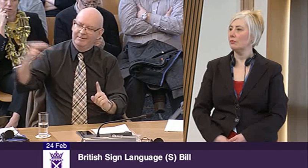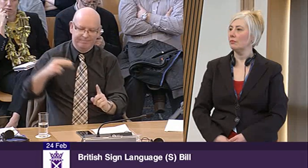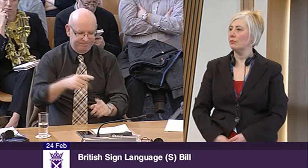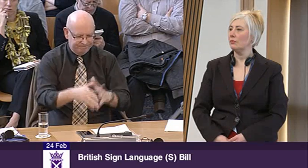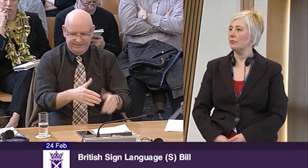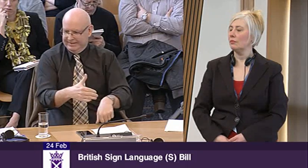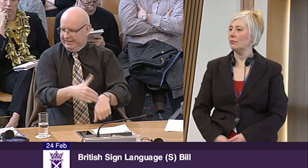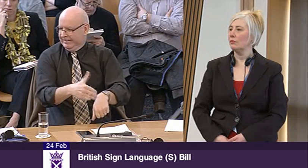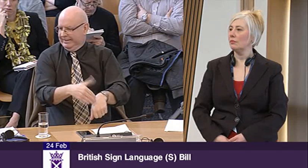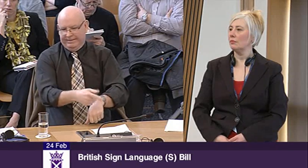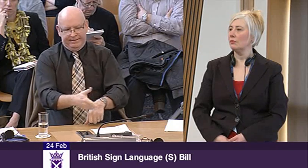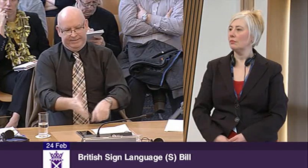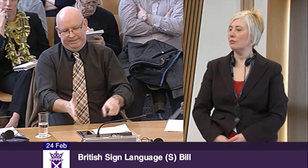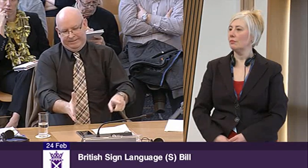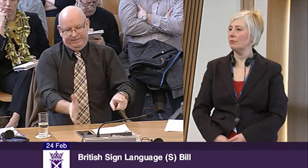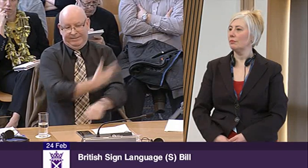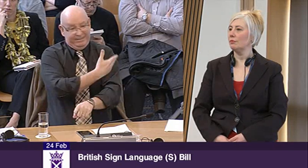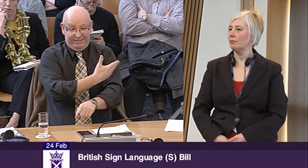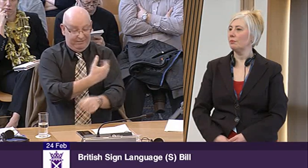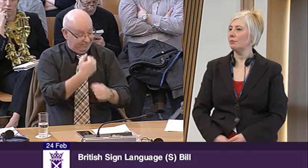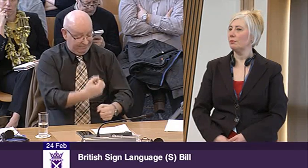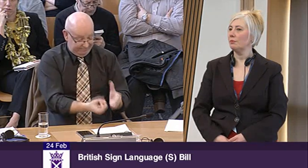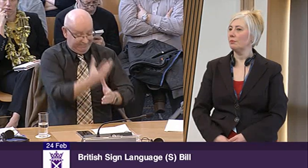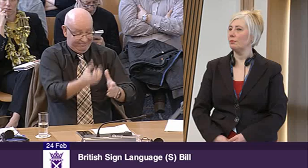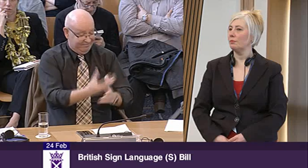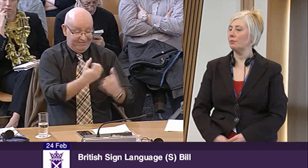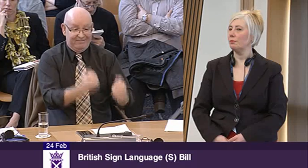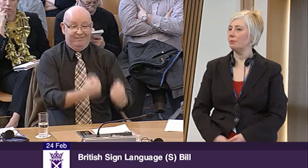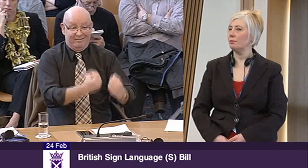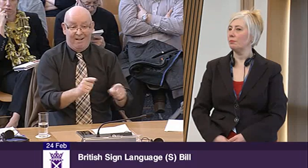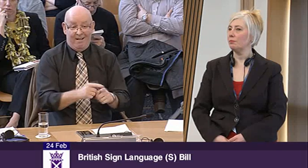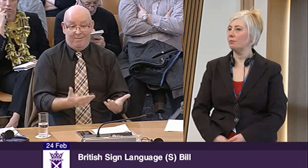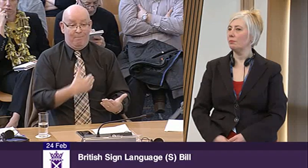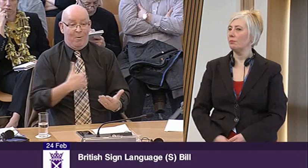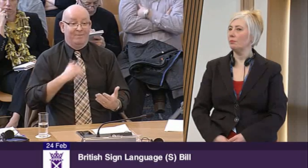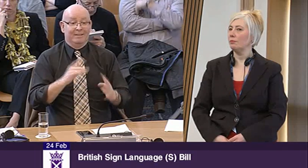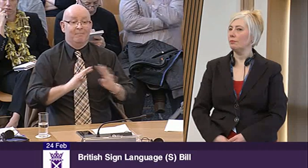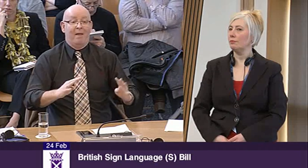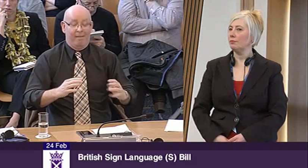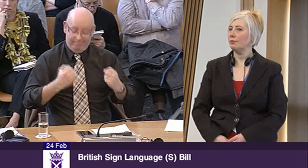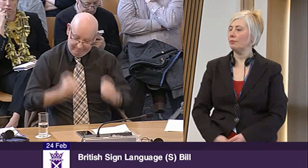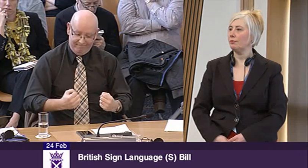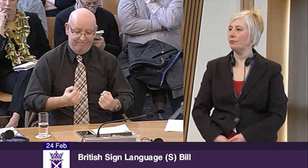There has almost been the view that British Sign Language is an inconvenience, yet despite